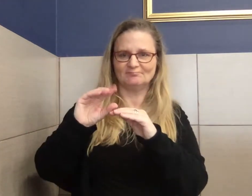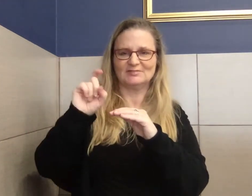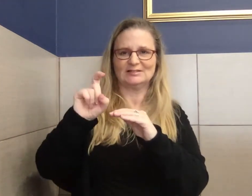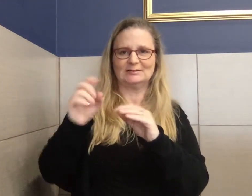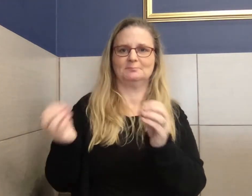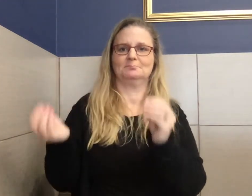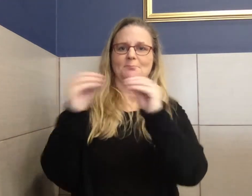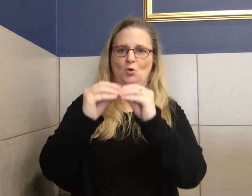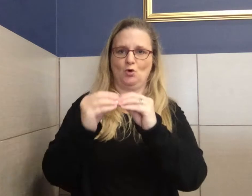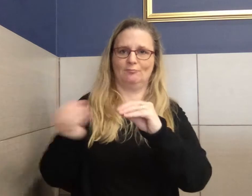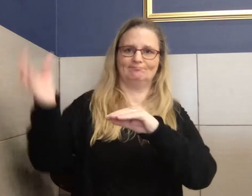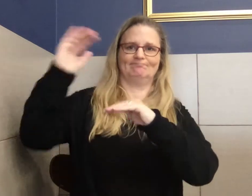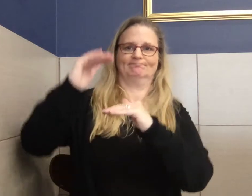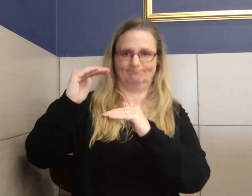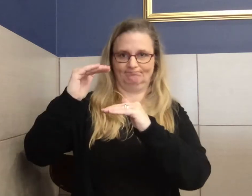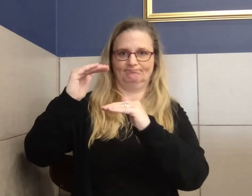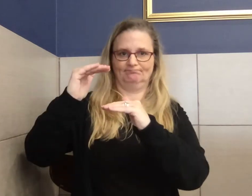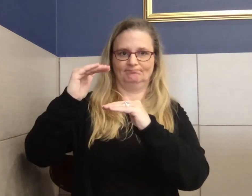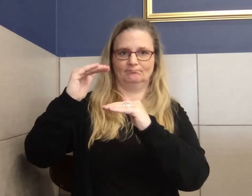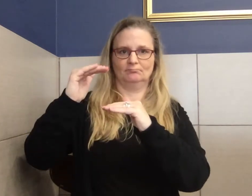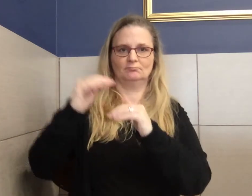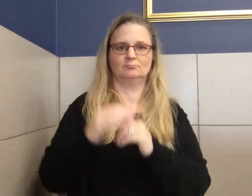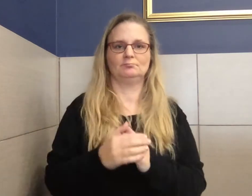We need more than $3,000.00 funds that are allocated to this event.